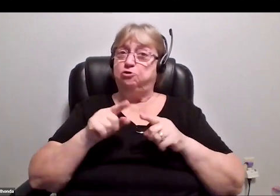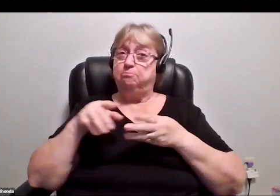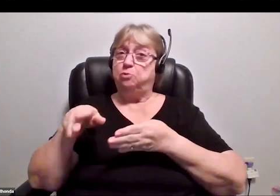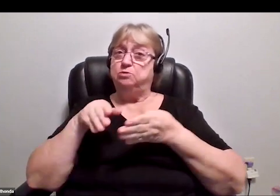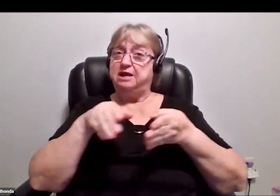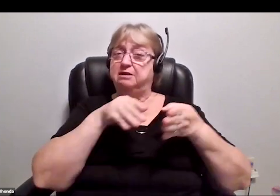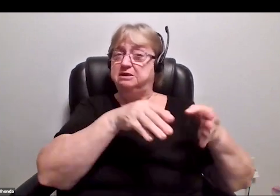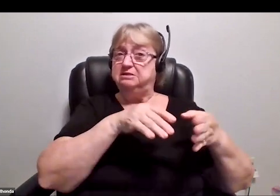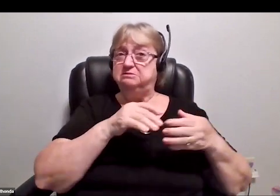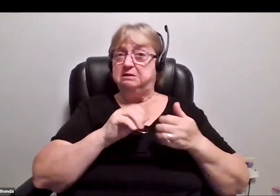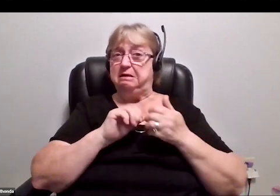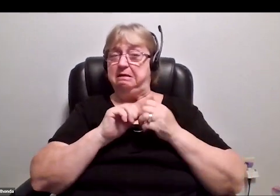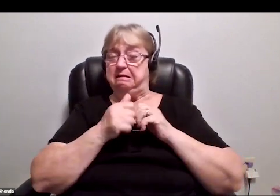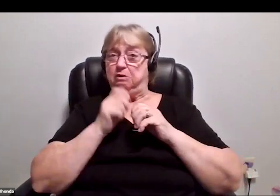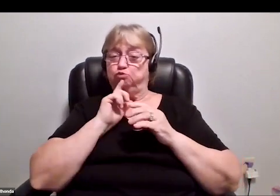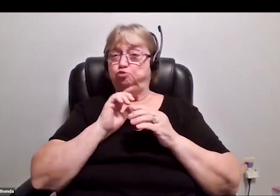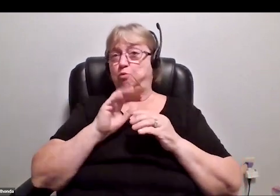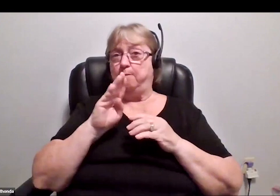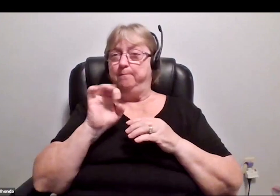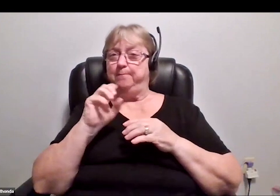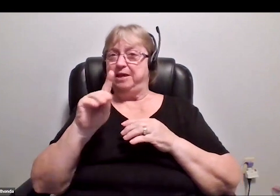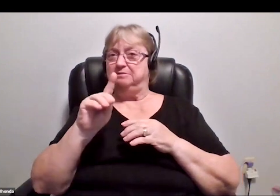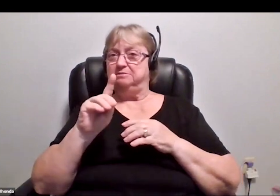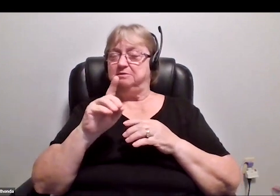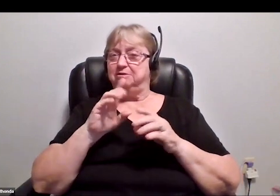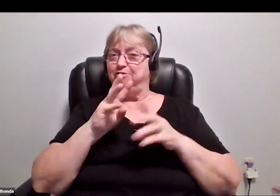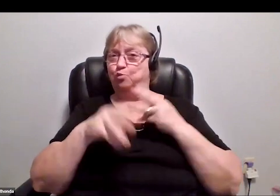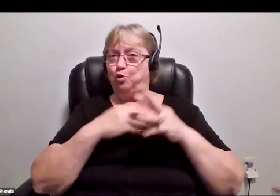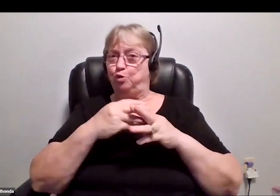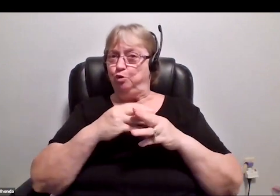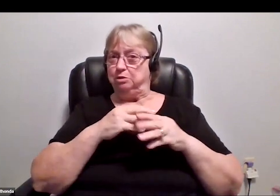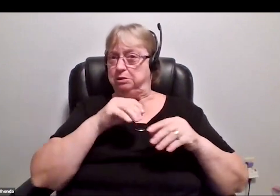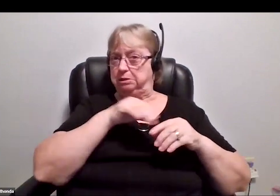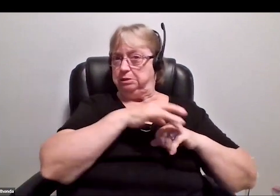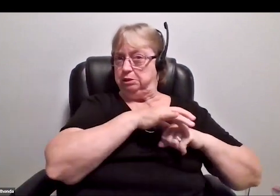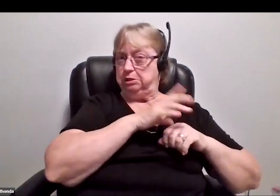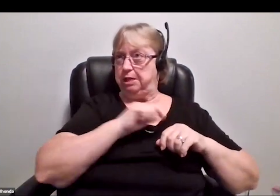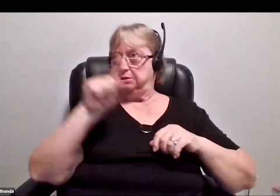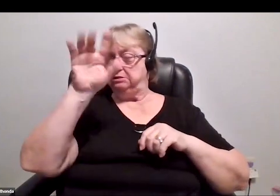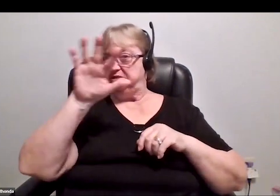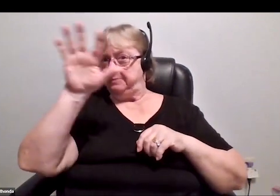on earth and in space towards comfortable being in the world for everyone?